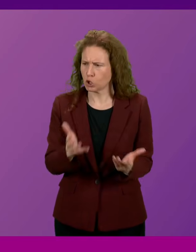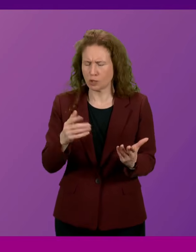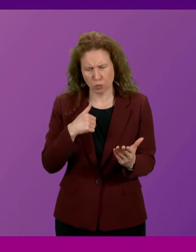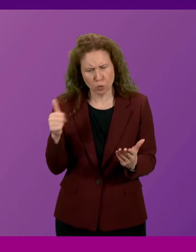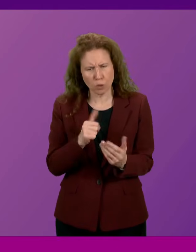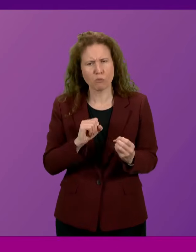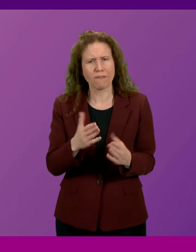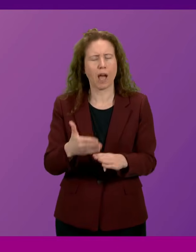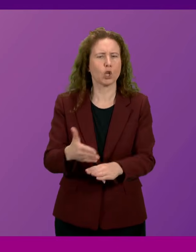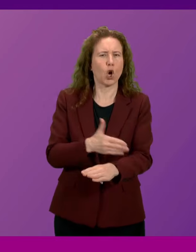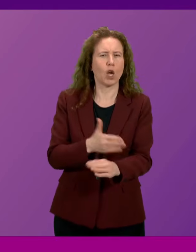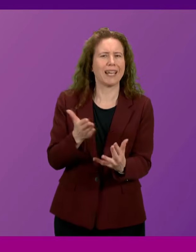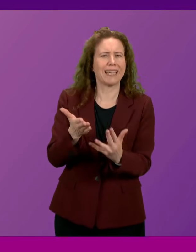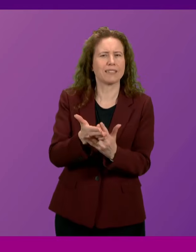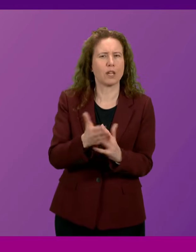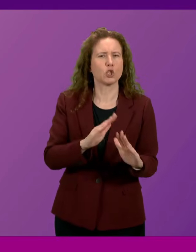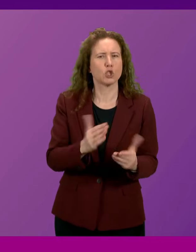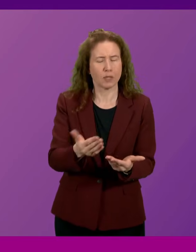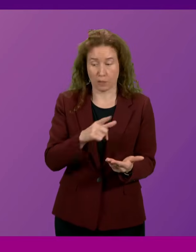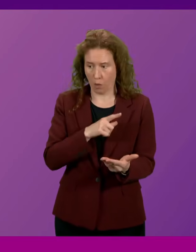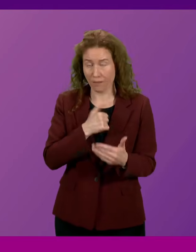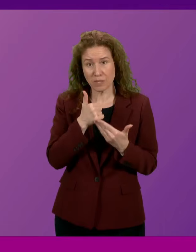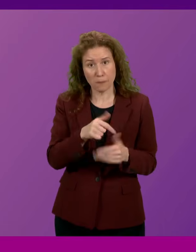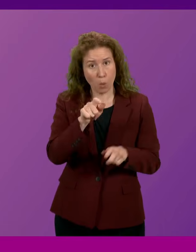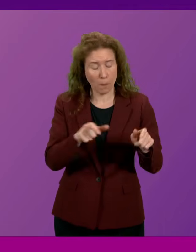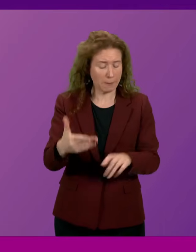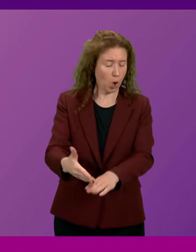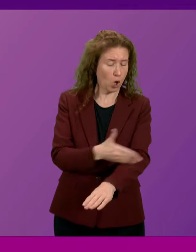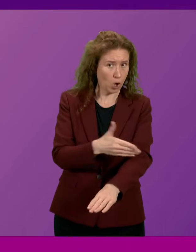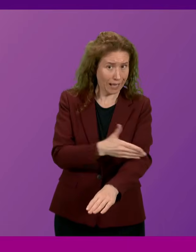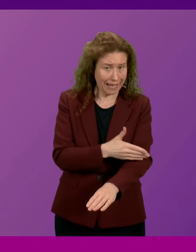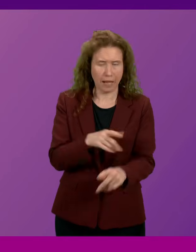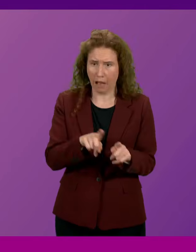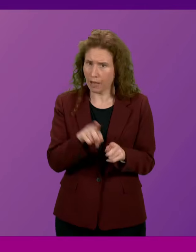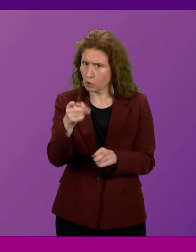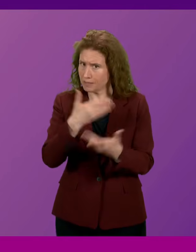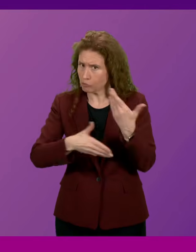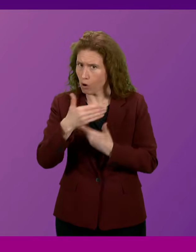intervention services because, by supporting services of the type that Mr Bibby raises,